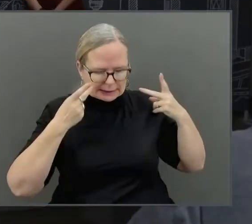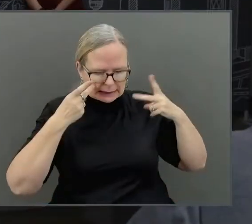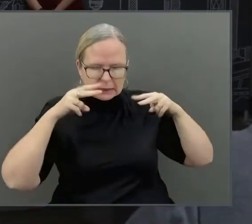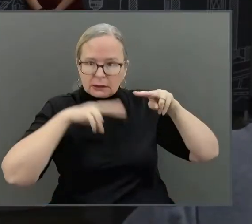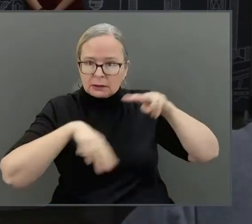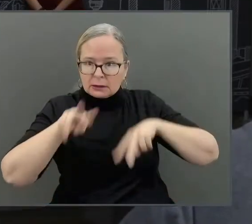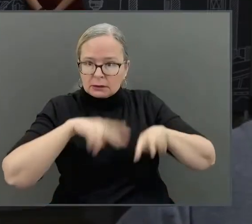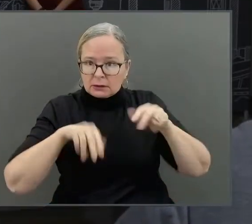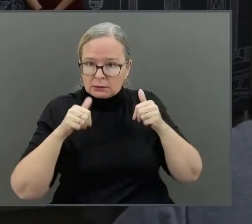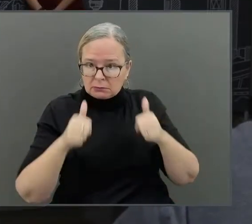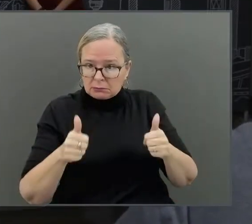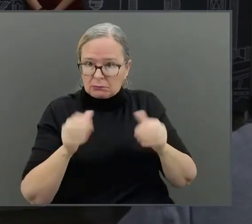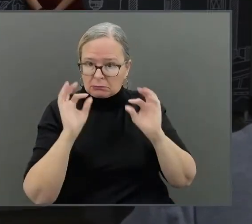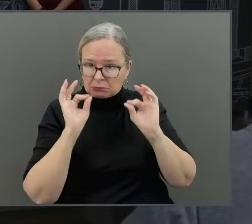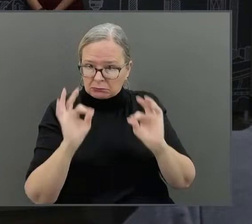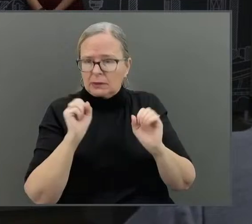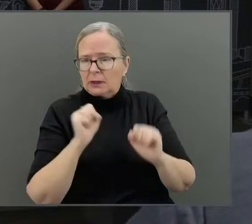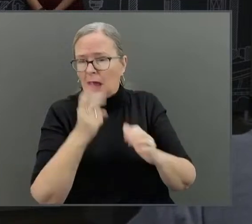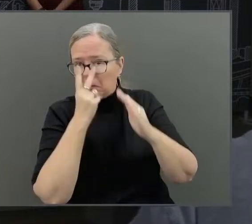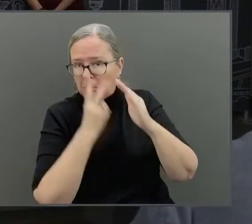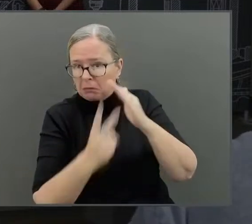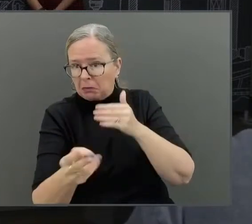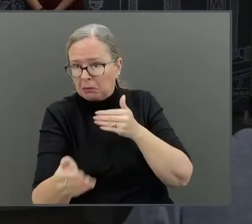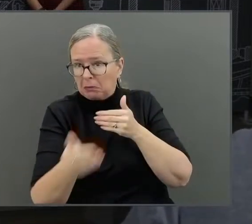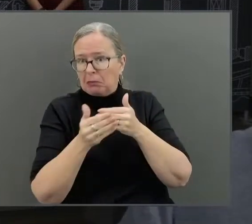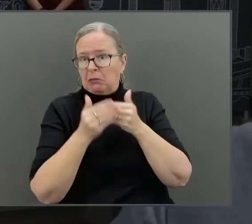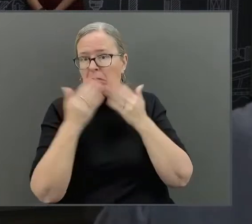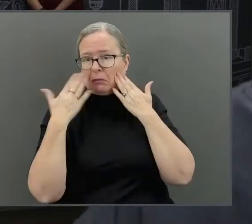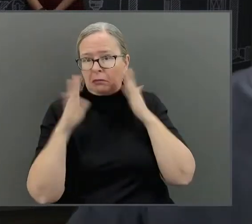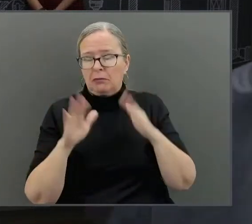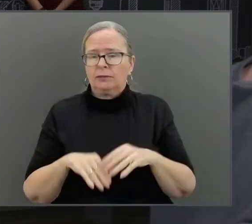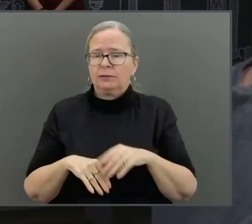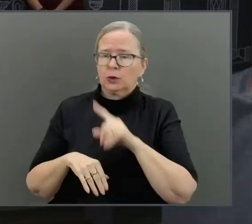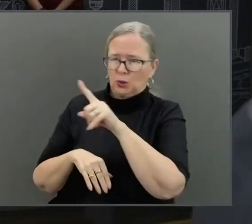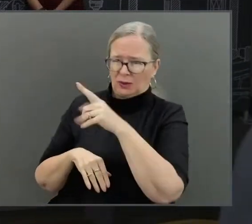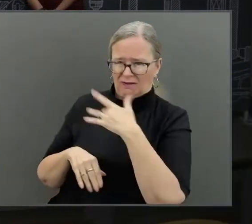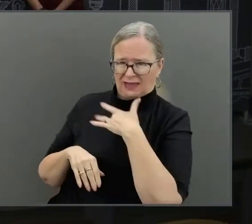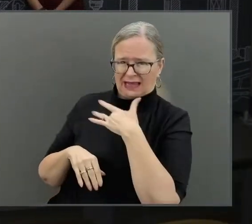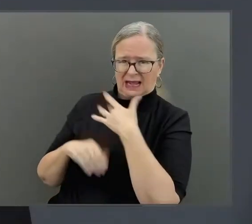5th the earliest it could be at this point in time but it could be earlier we are working